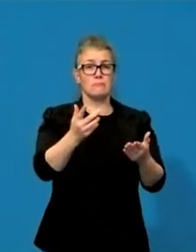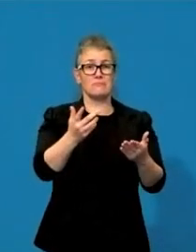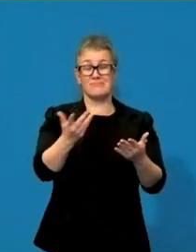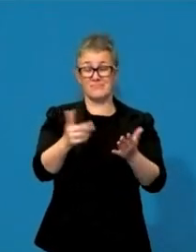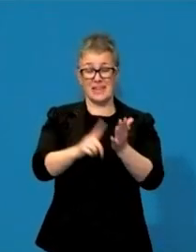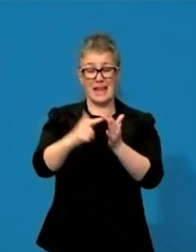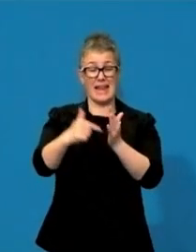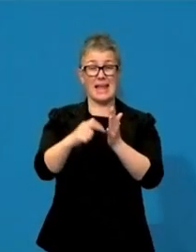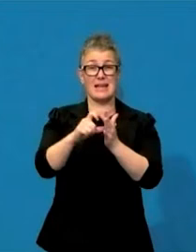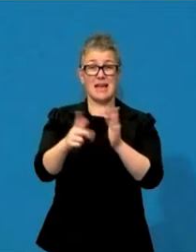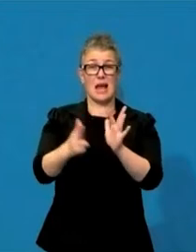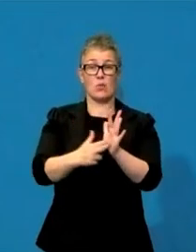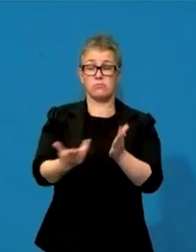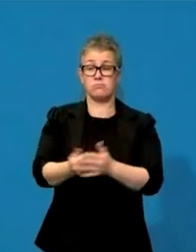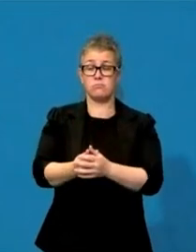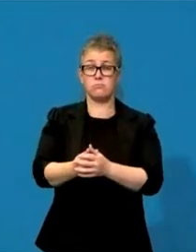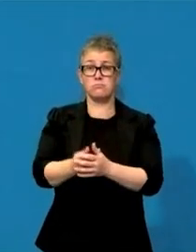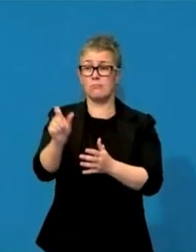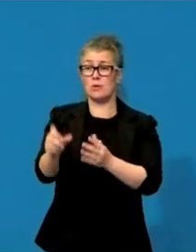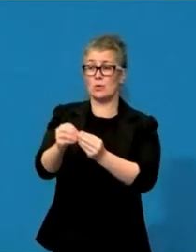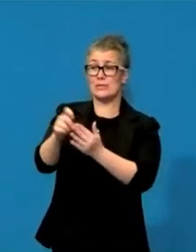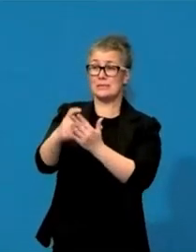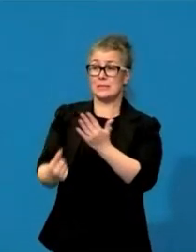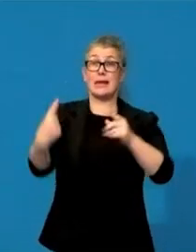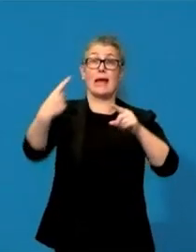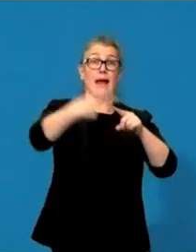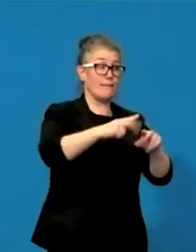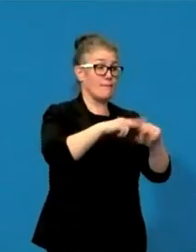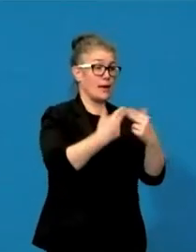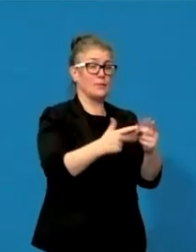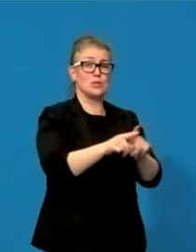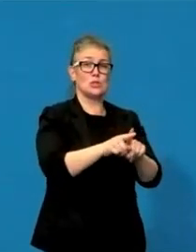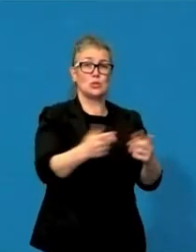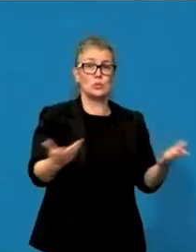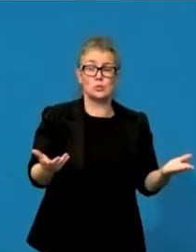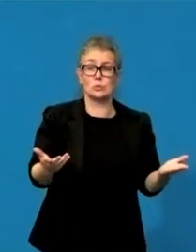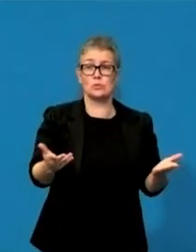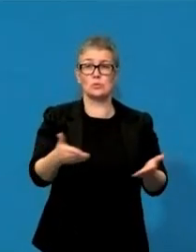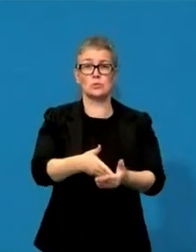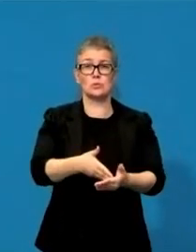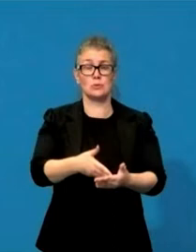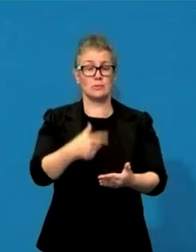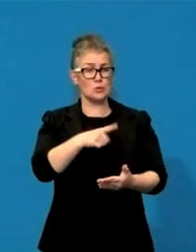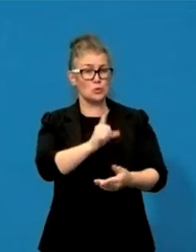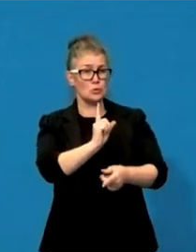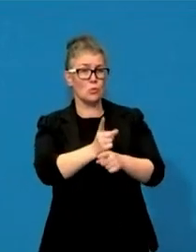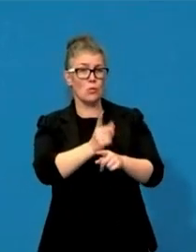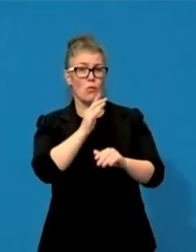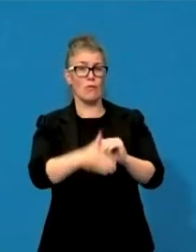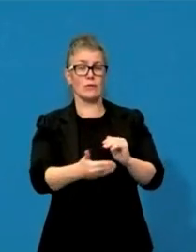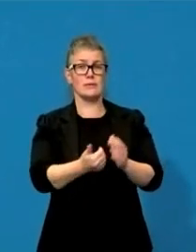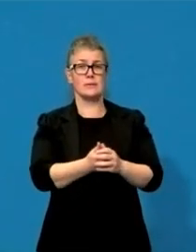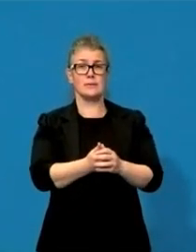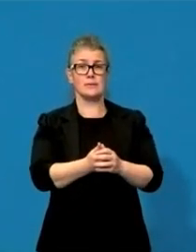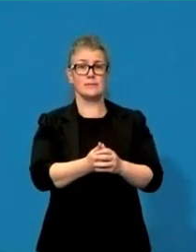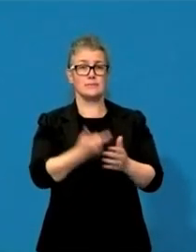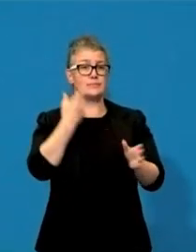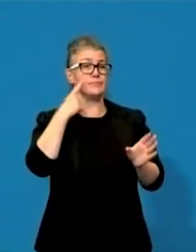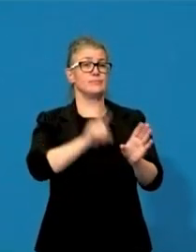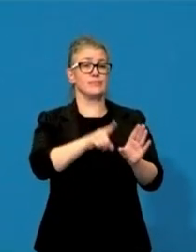family, because you talk about something that you were suffering with last year around